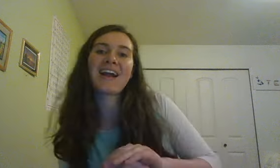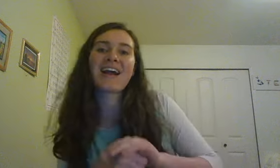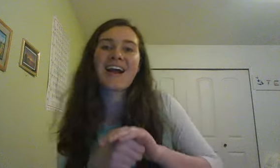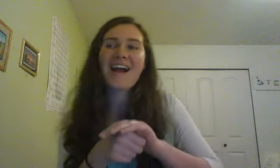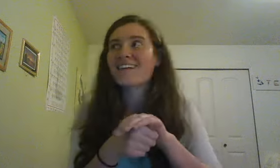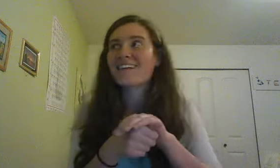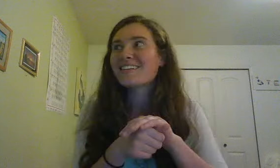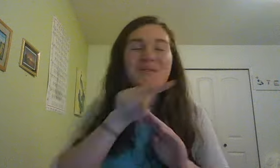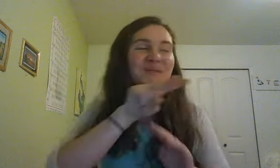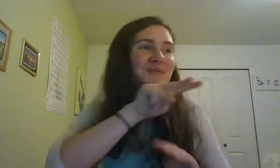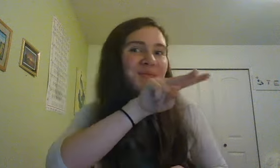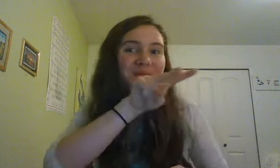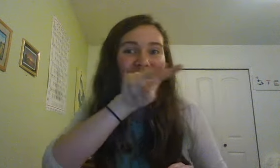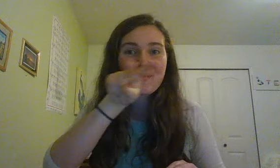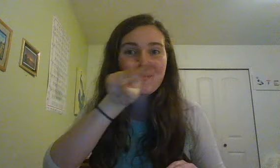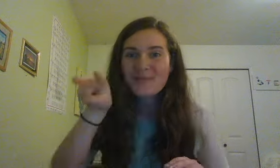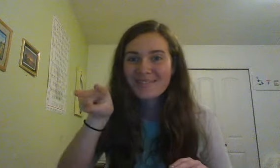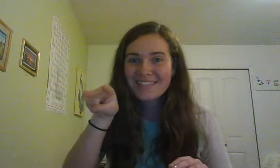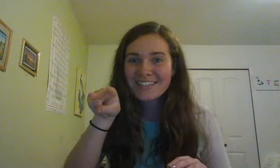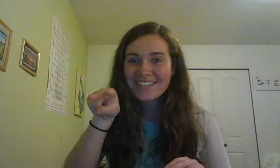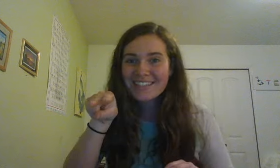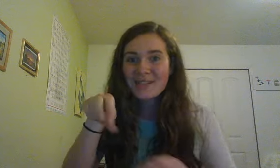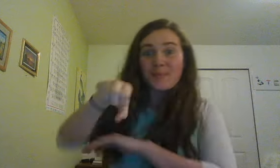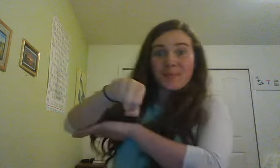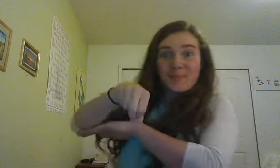That night, the two of them hid in a corner and watched.